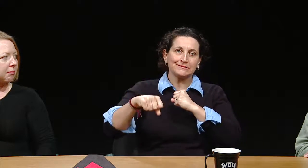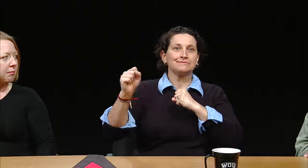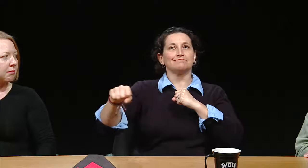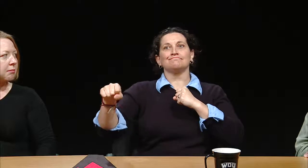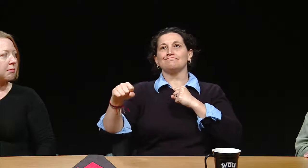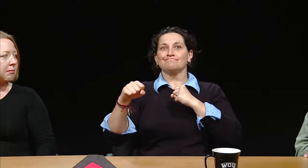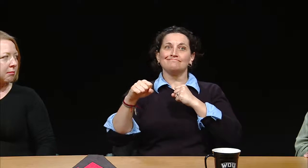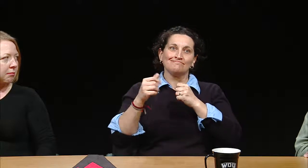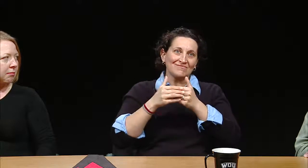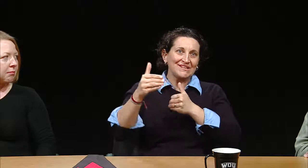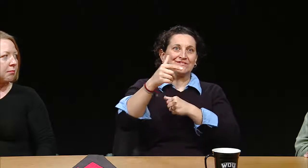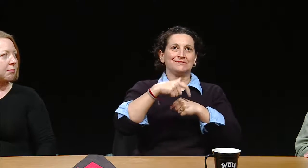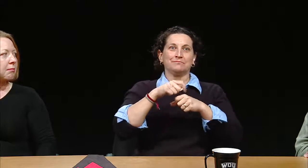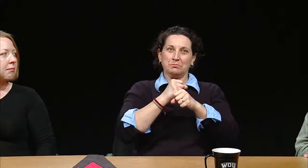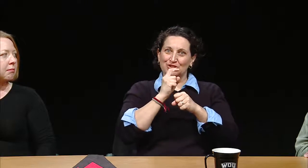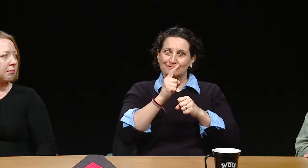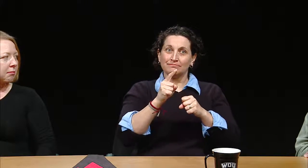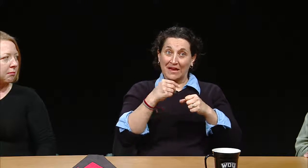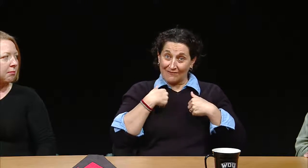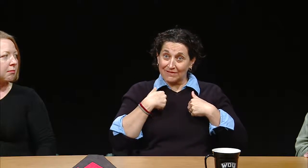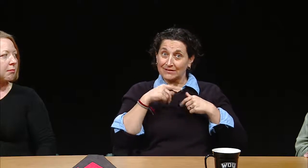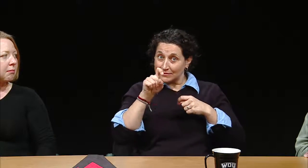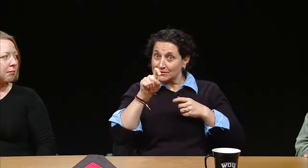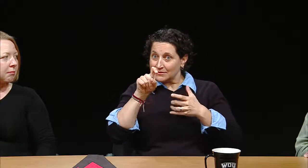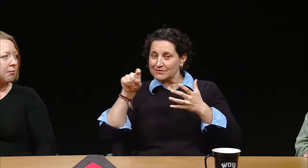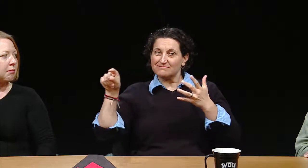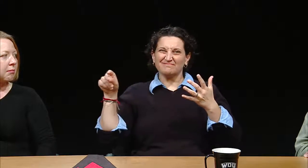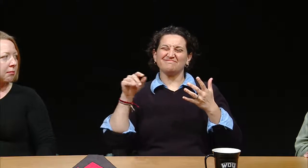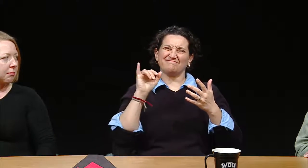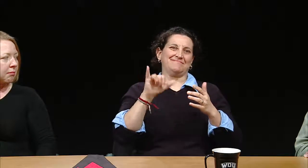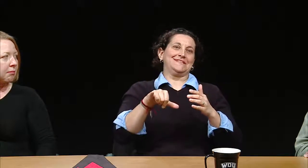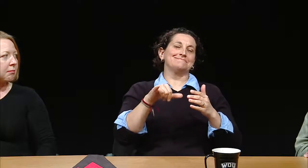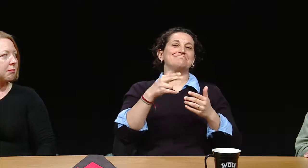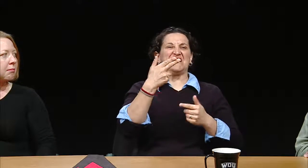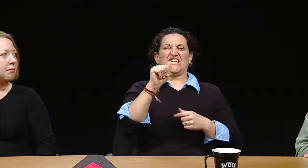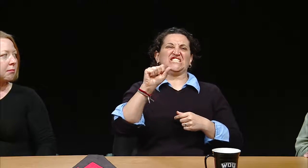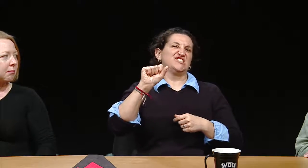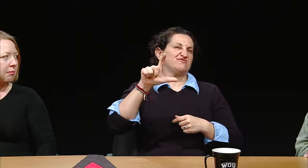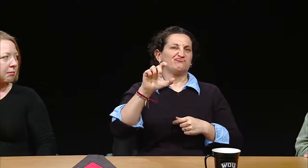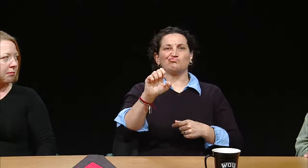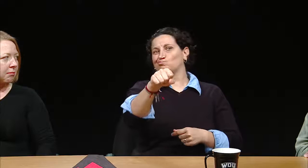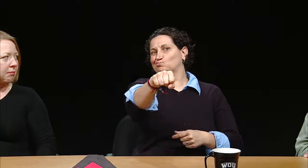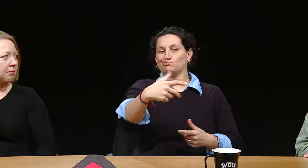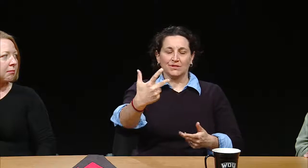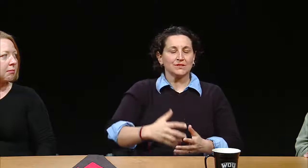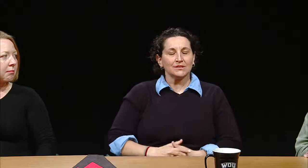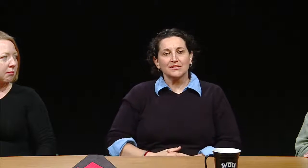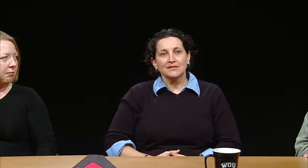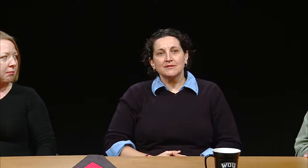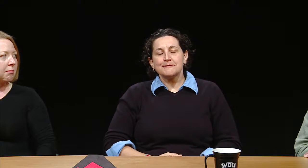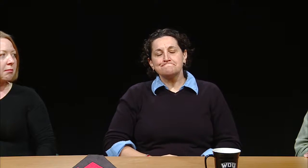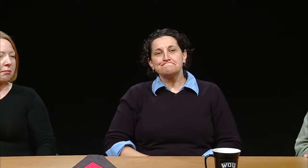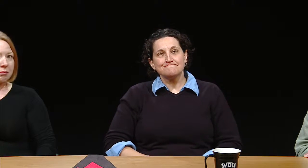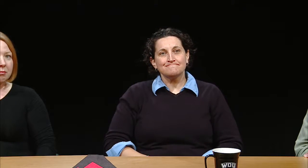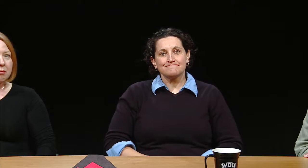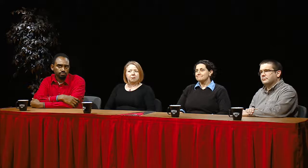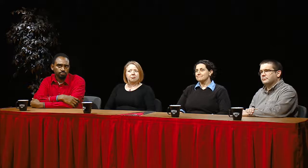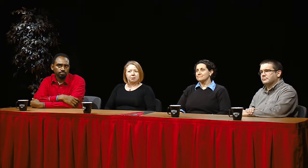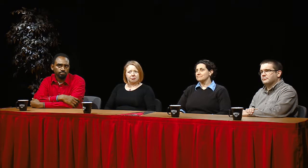And so, at that moment, I realized that even though we had captions there, it still wasn't quite full access, because I was having access to sound,